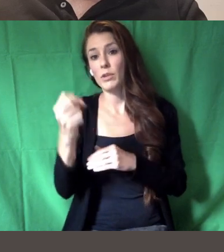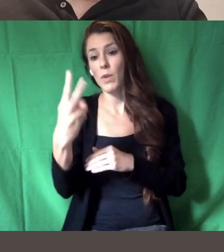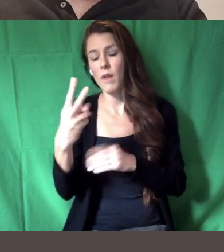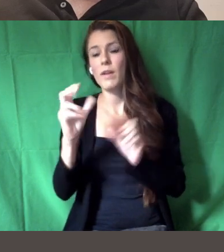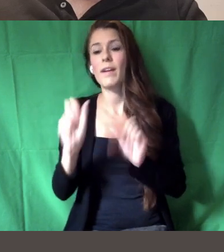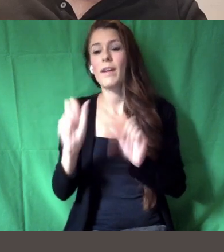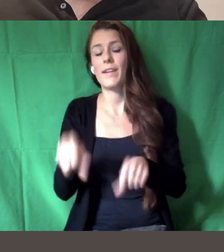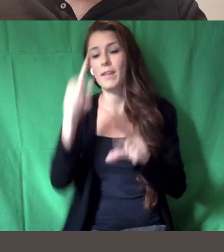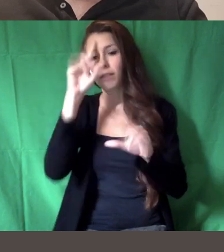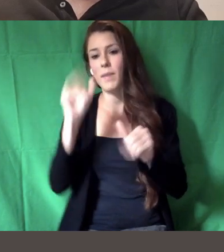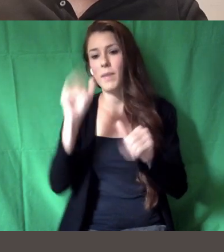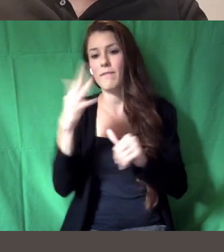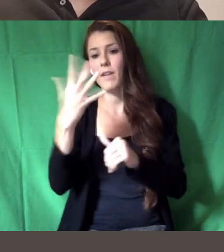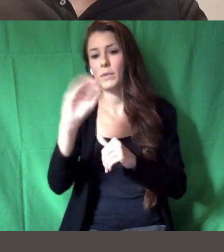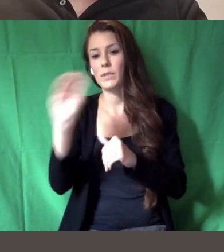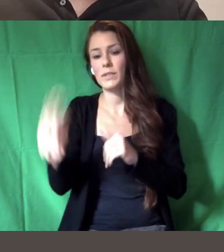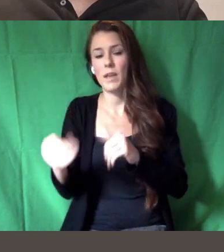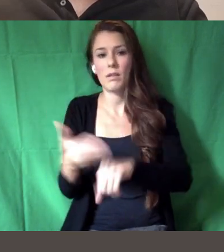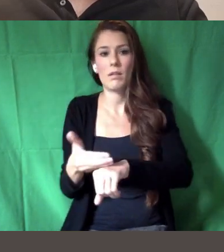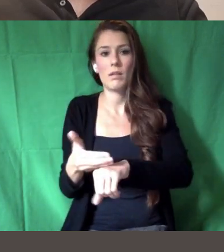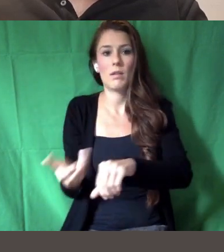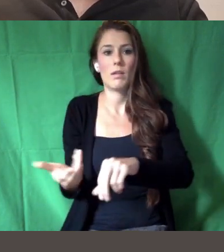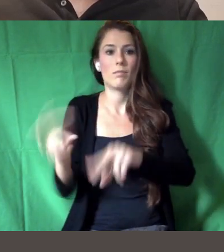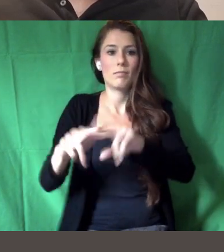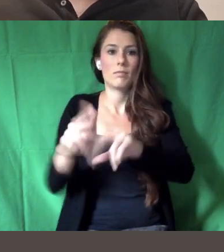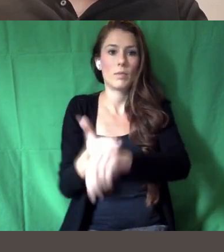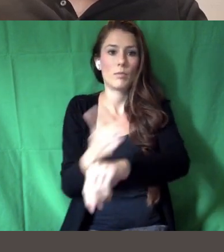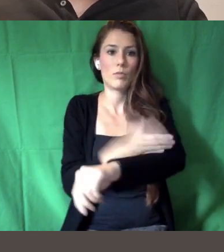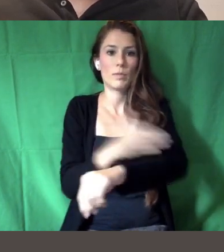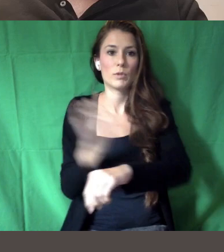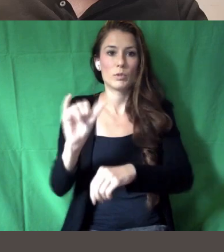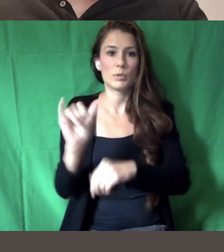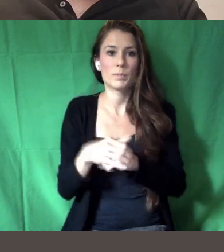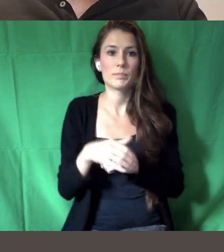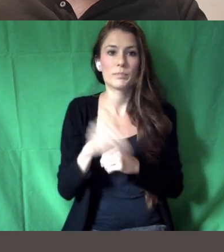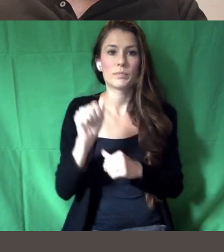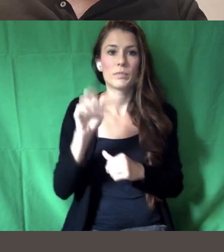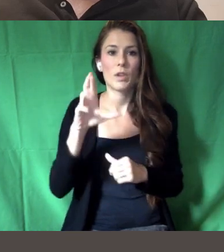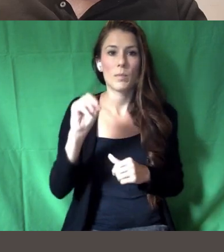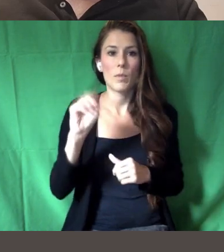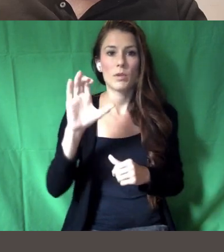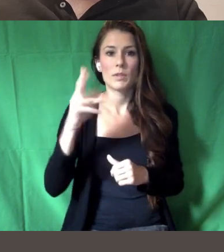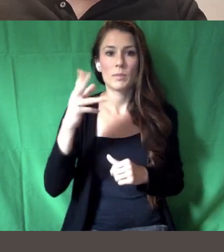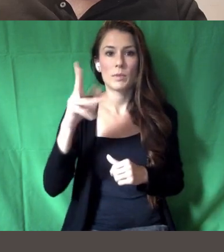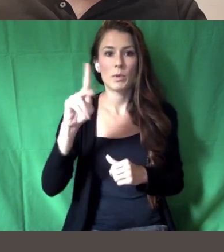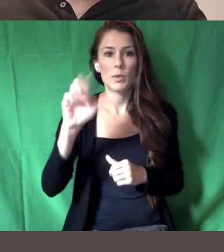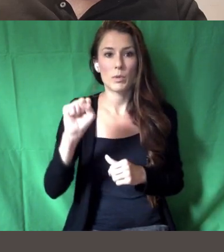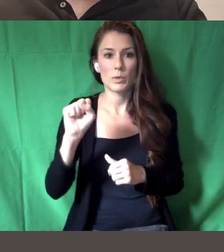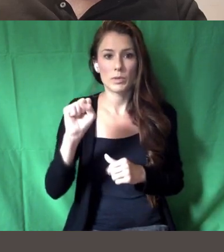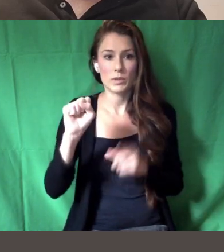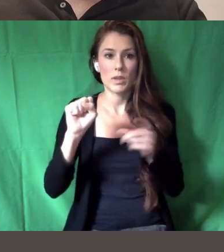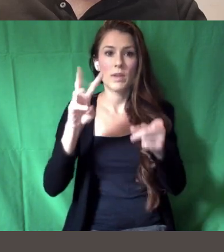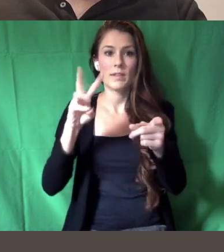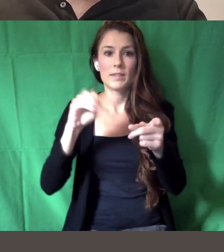3.12. ThePolars library is said to be significantly faster than the Pandas, and ARM-based CPUs are